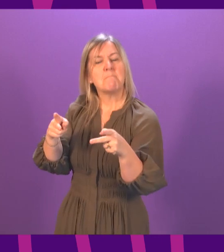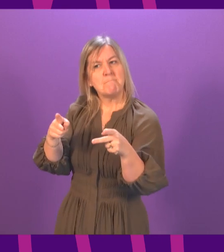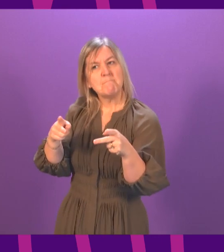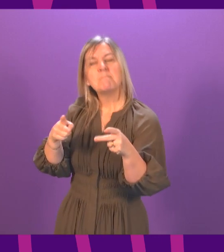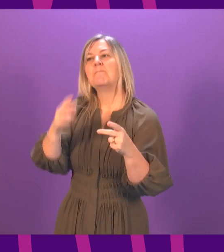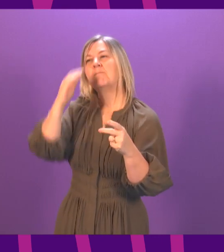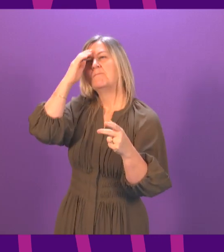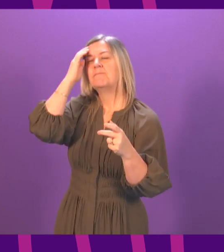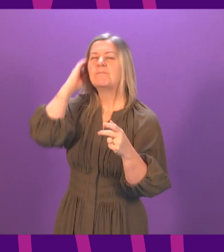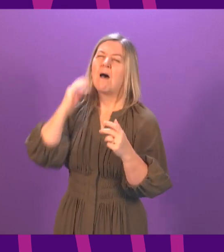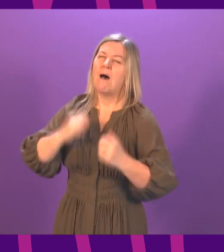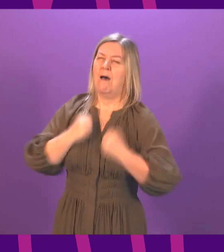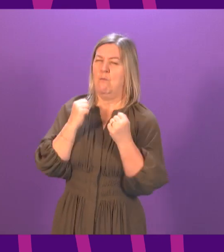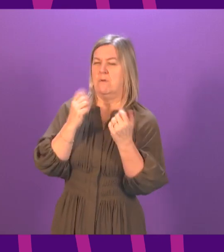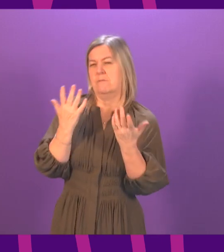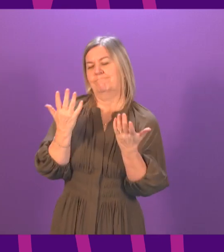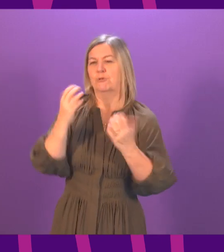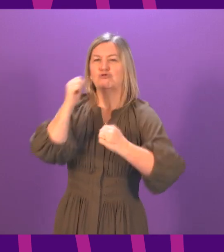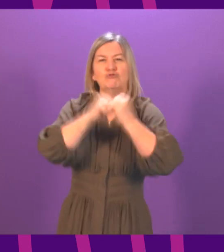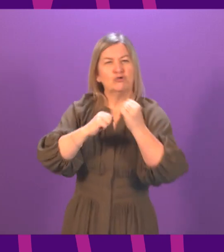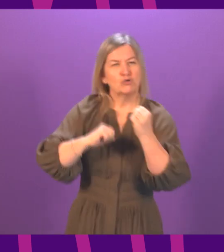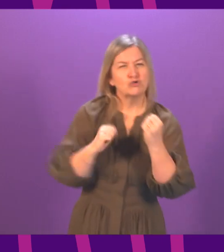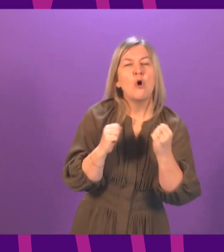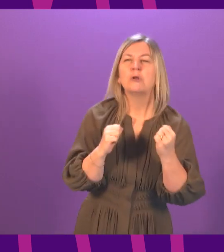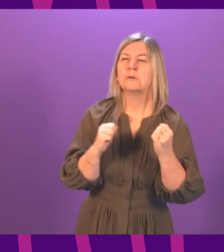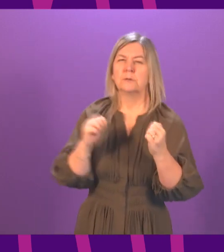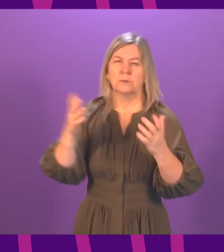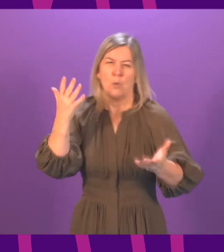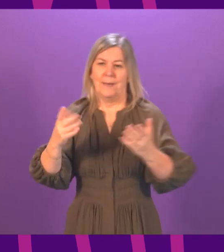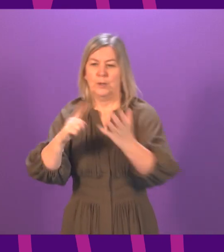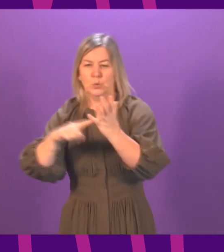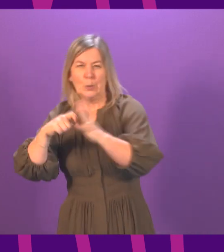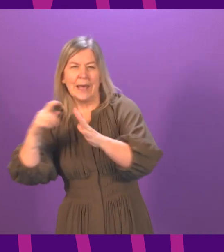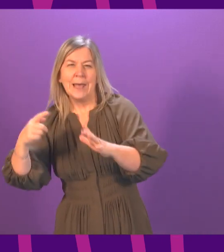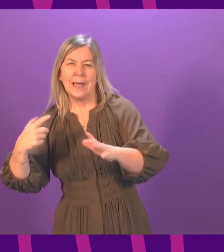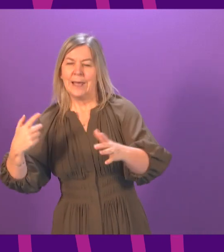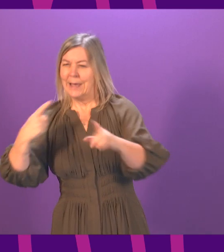different in terms of the population size that is covered by the entities that order the vaccine,